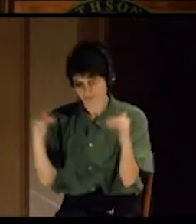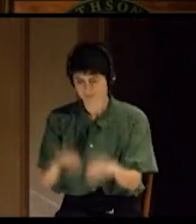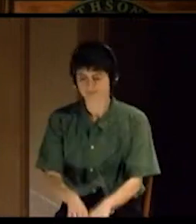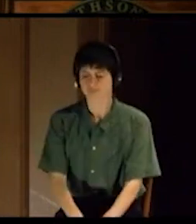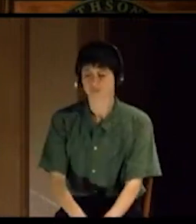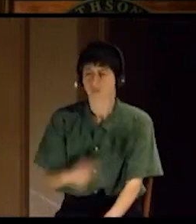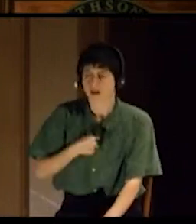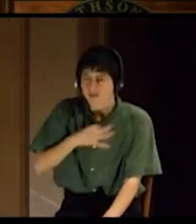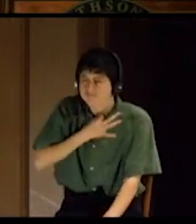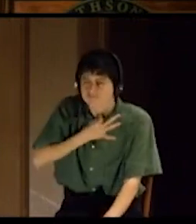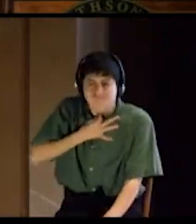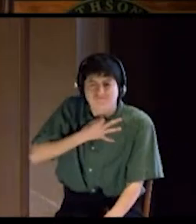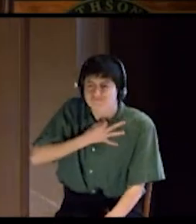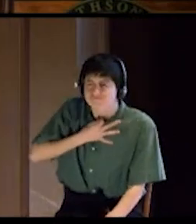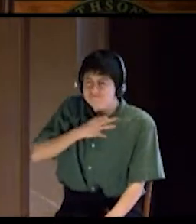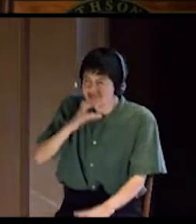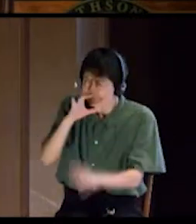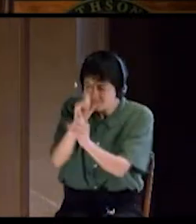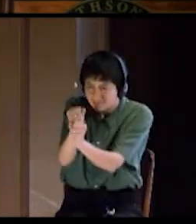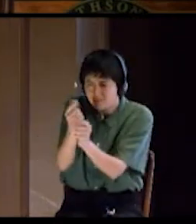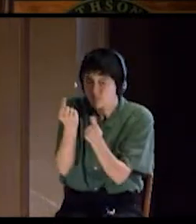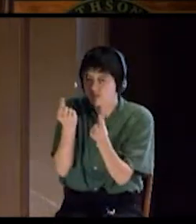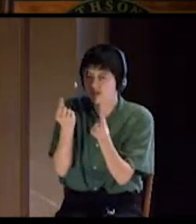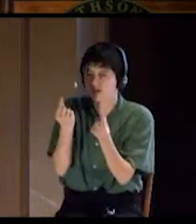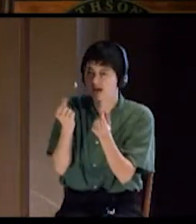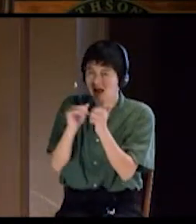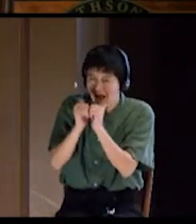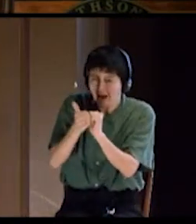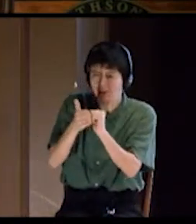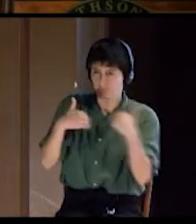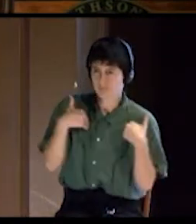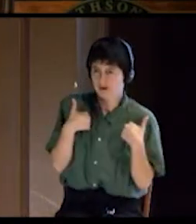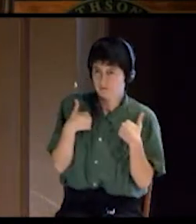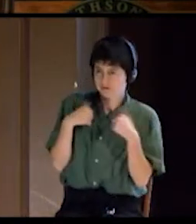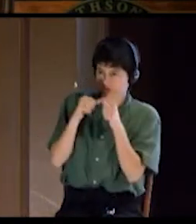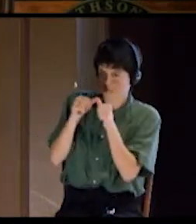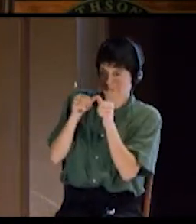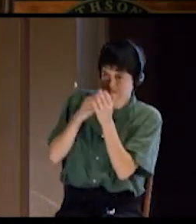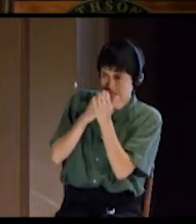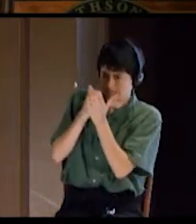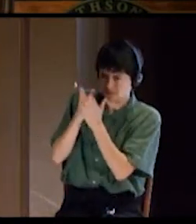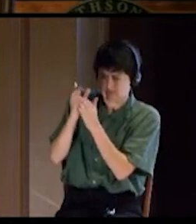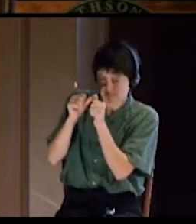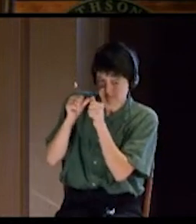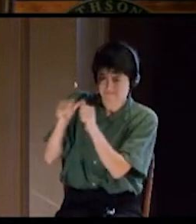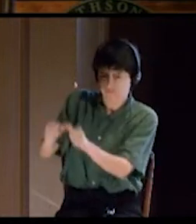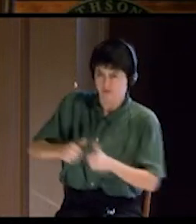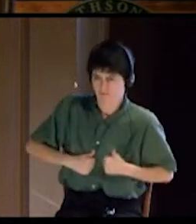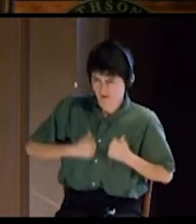and habitat change? And for that, we need to take a micro approach and look through lineages.